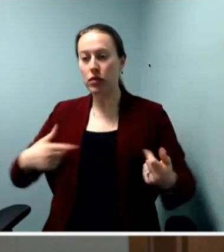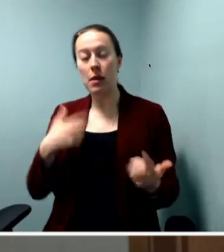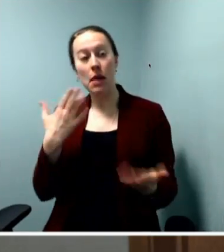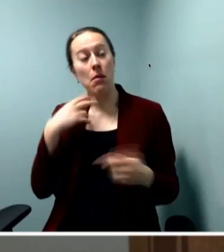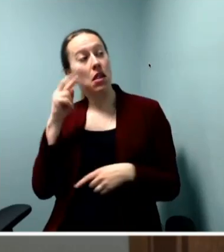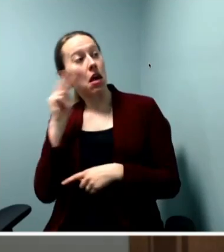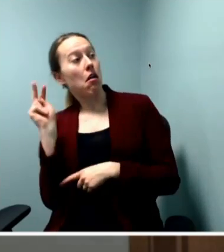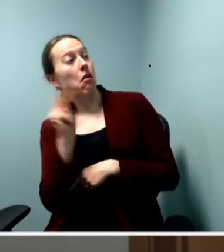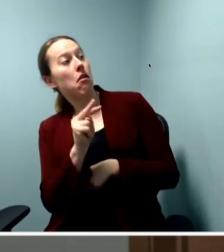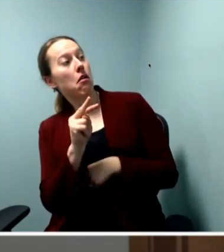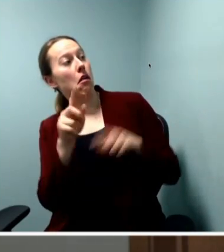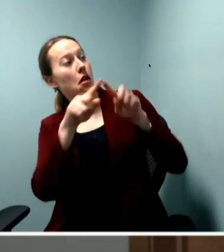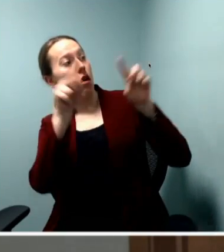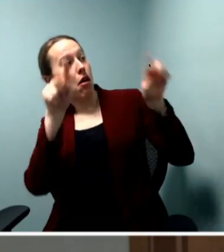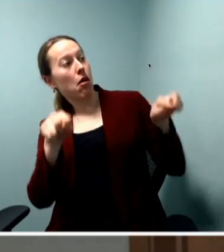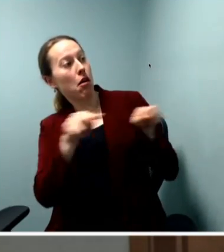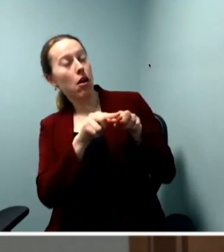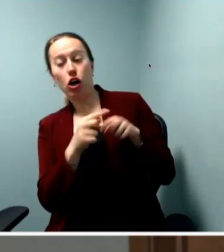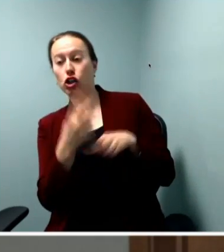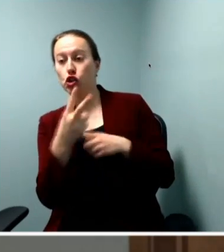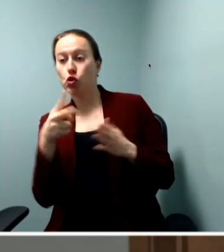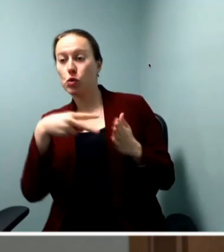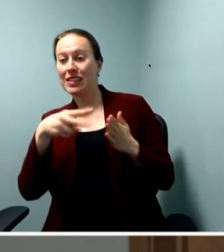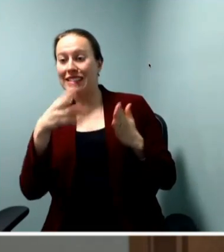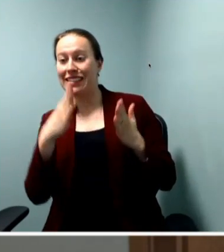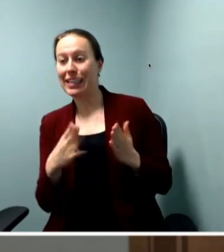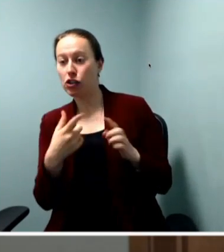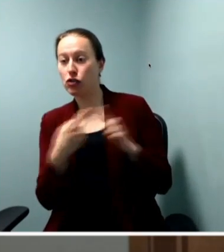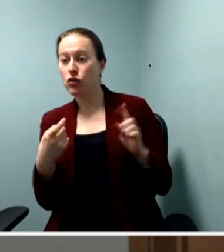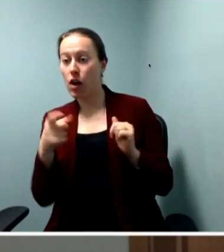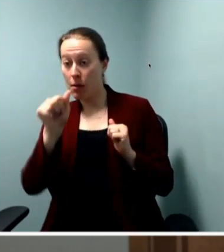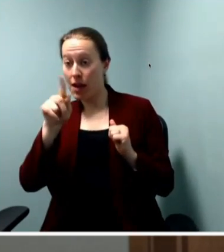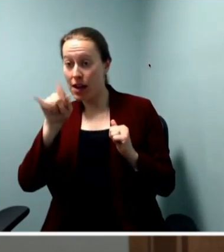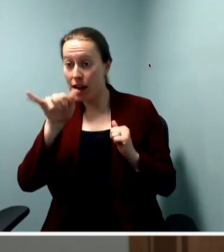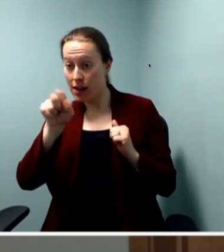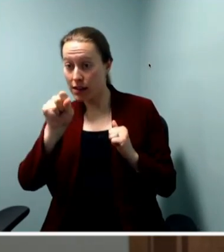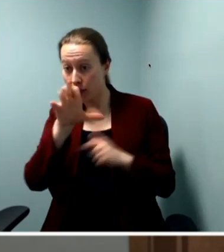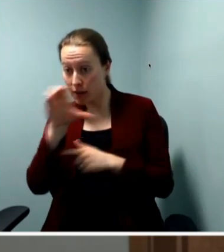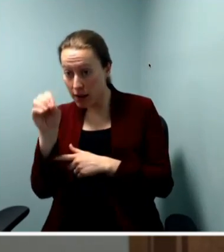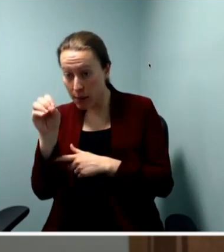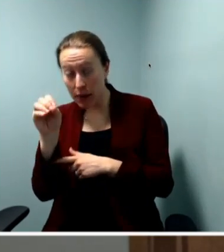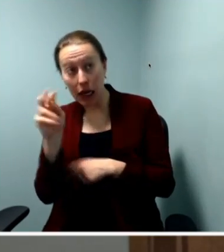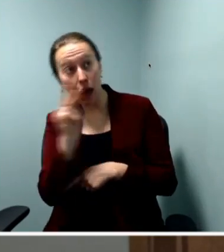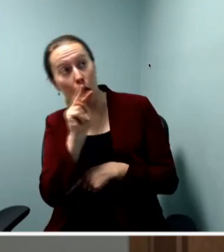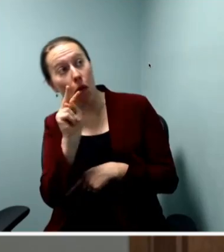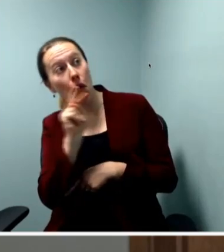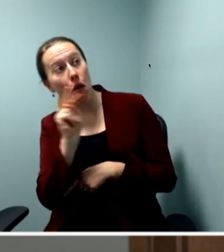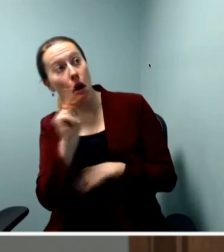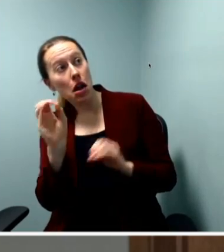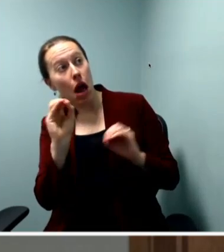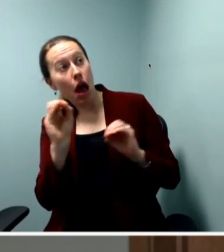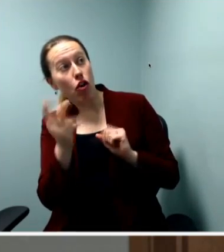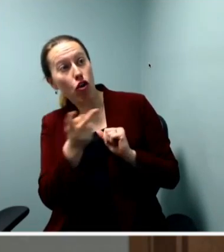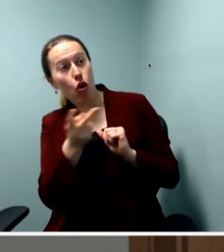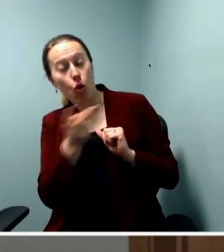of two dancers from AXIS Dance Company, and neither one of them are visibly disabled,